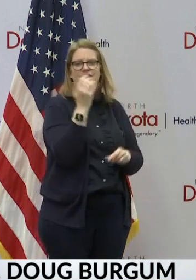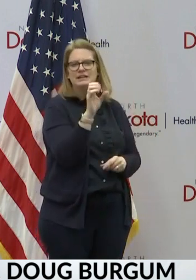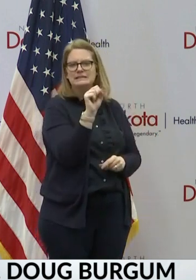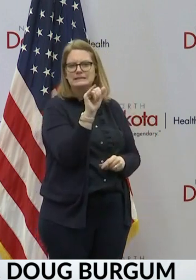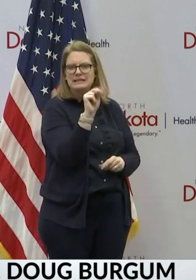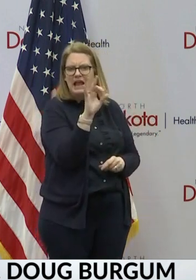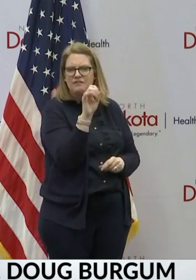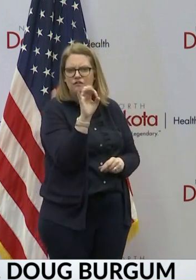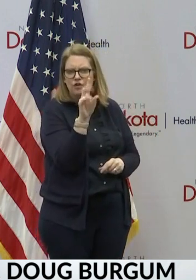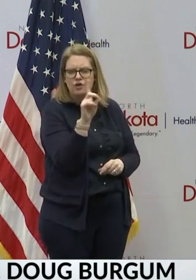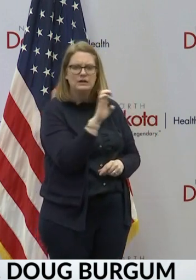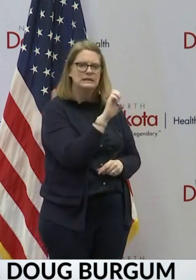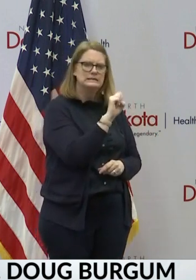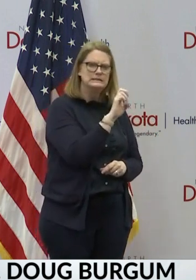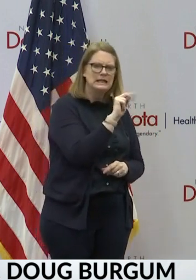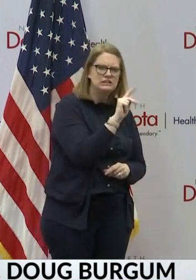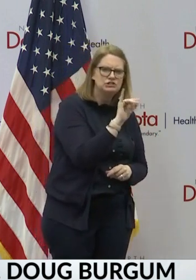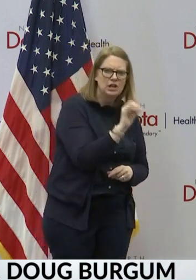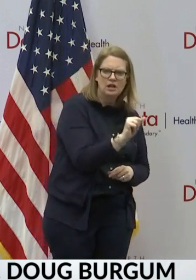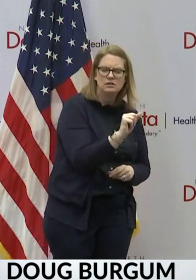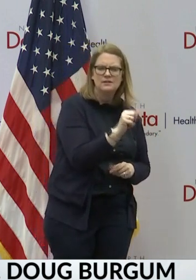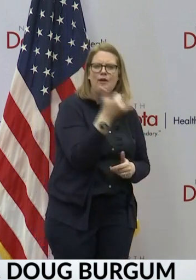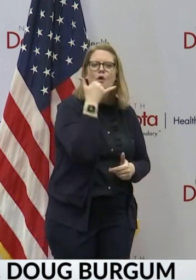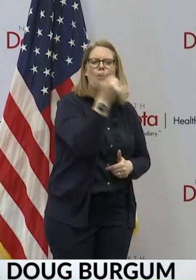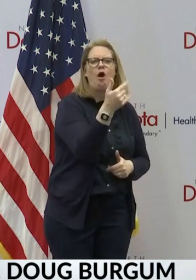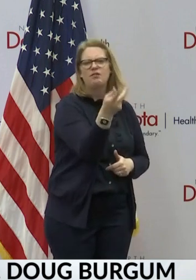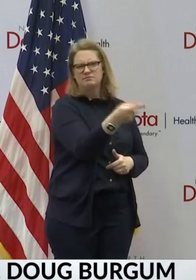REGULAR HEALTHCARE PROVIDER,